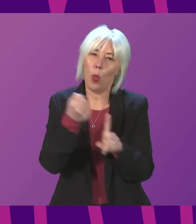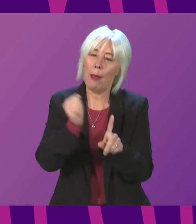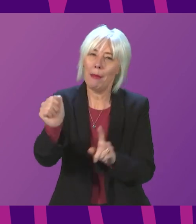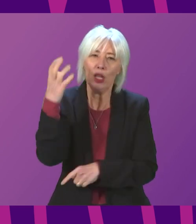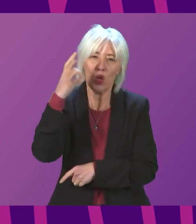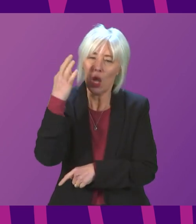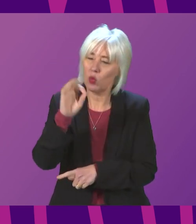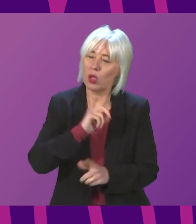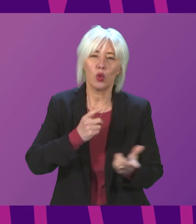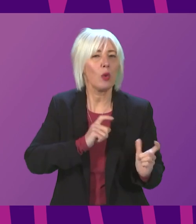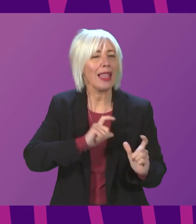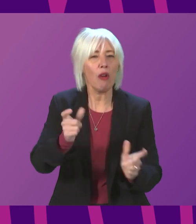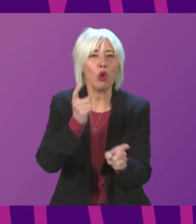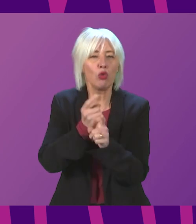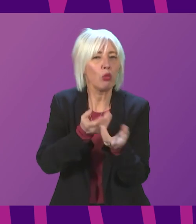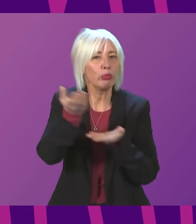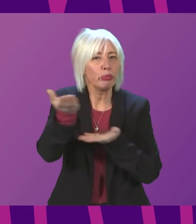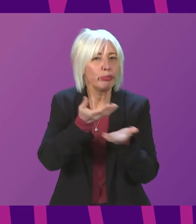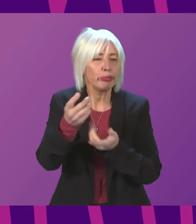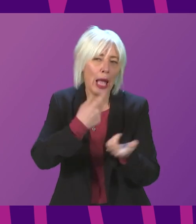talk to them about what support we can provide.